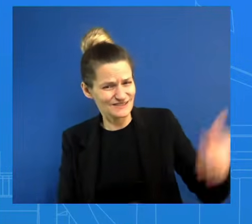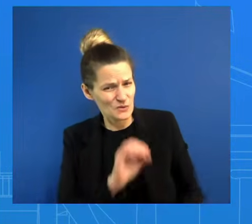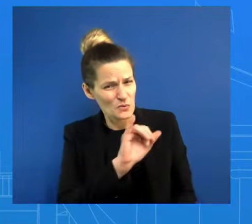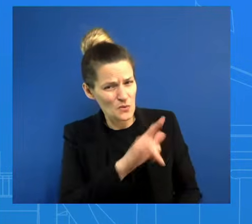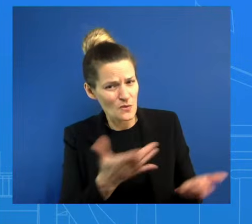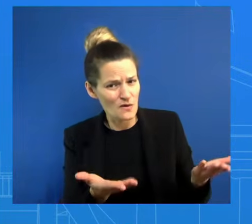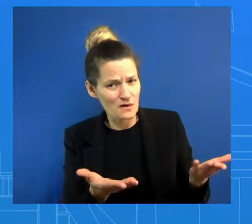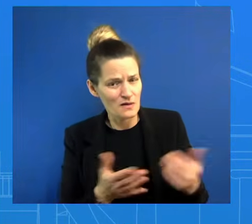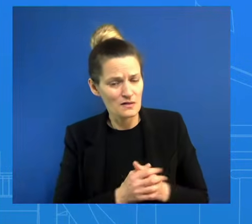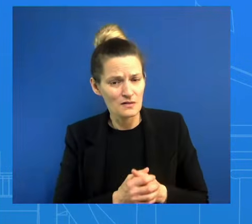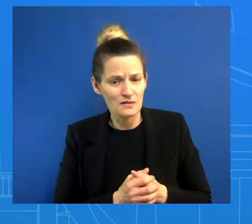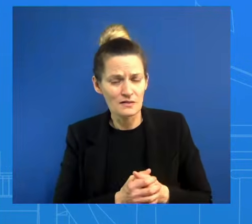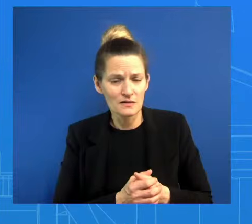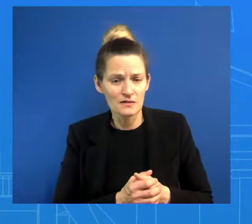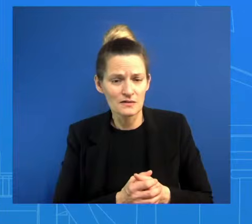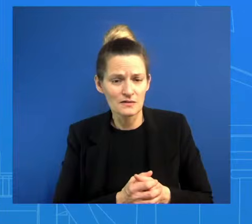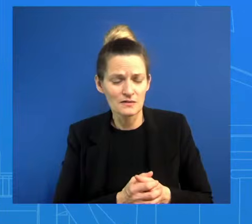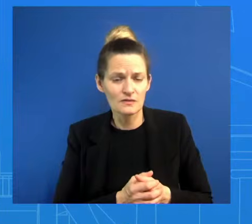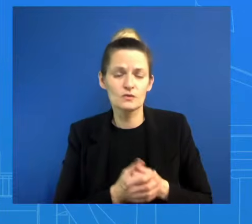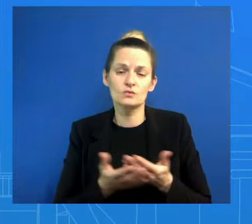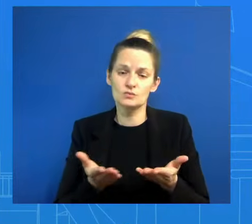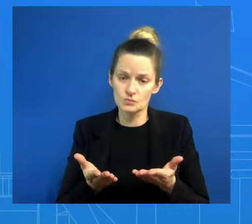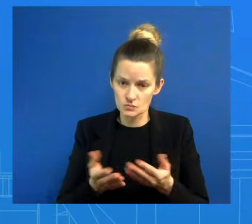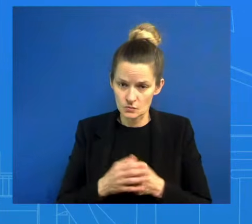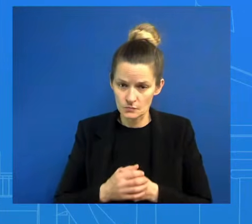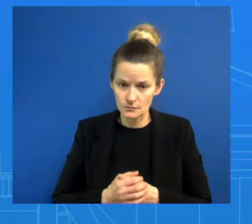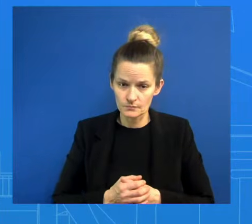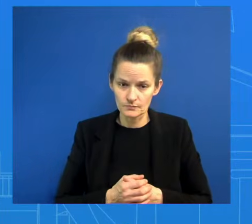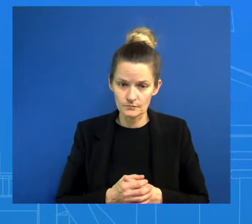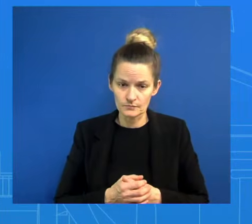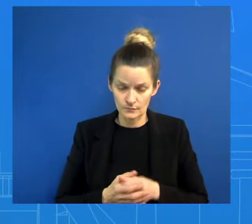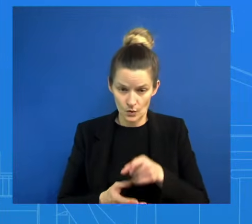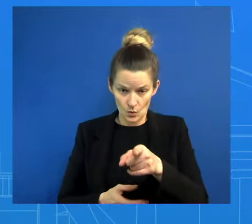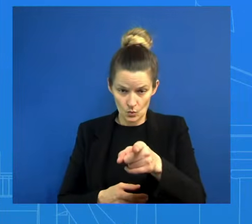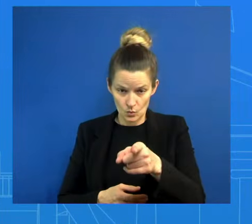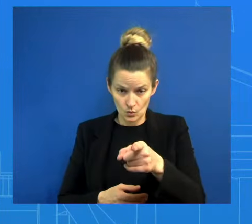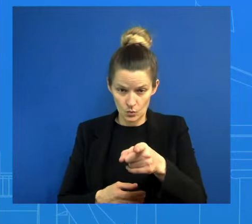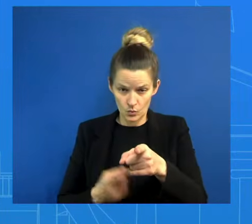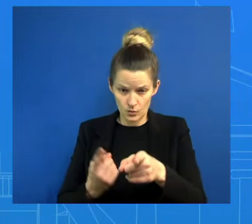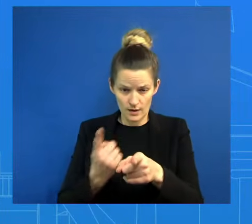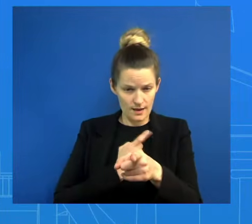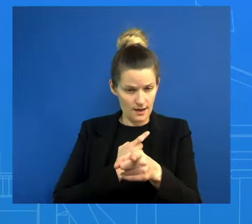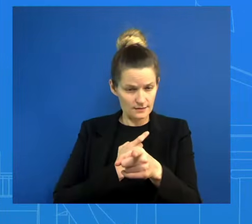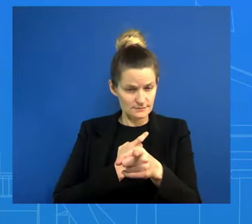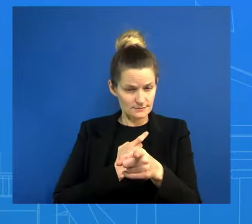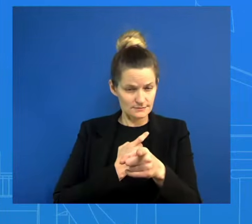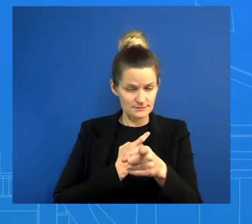the review that you're asking me about: We are assessing our relations with Saudi Arabia methodically and strategically --